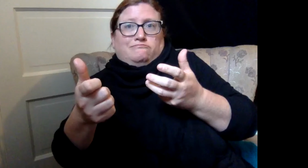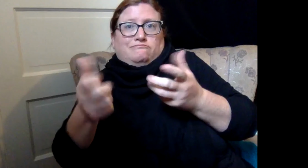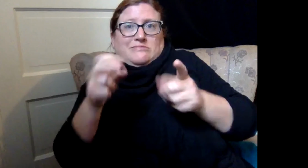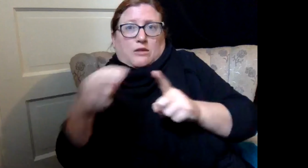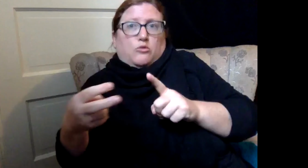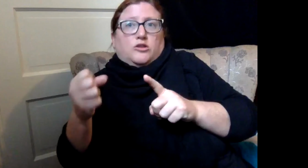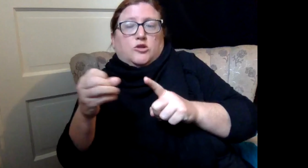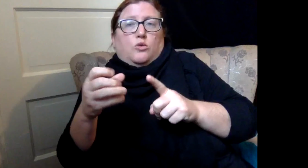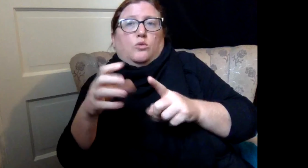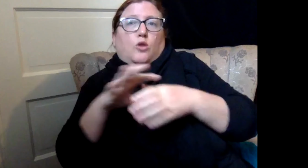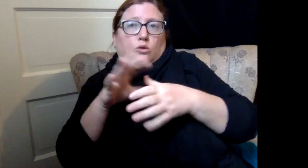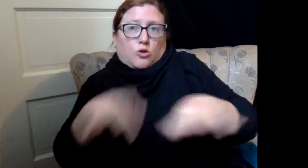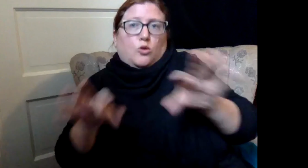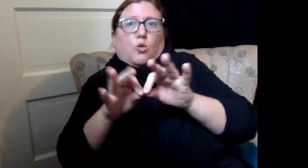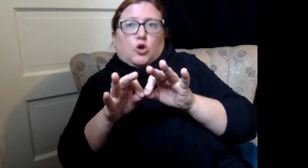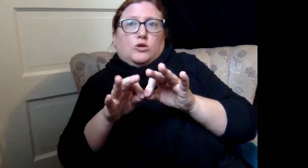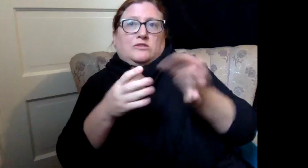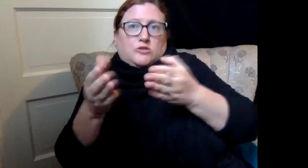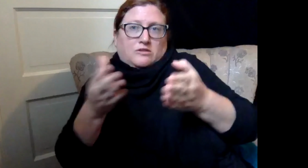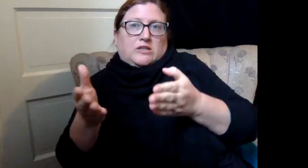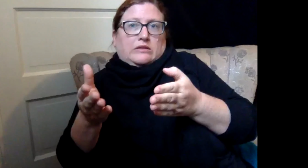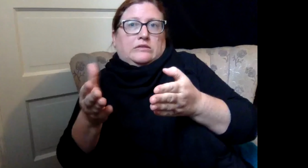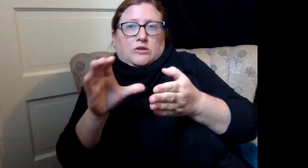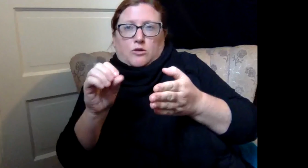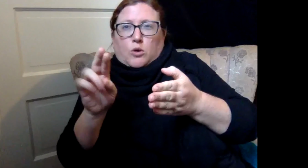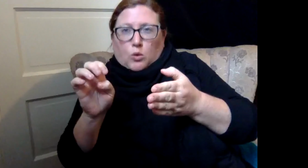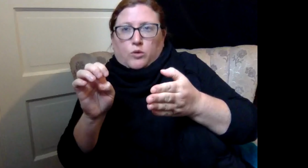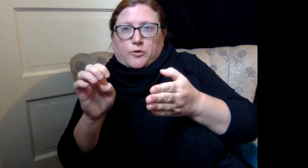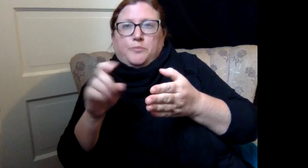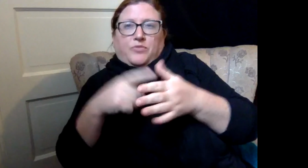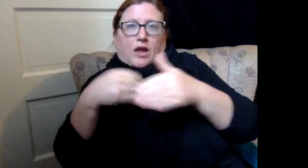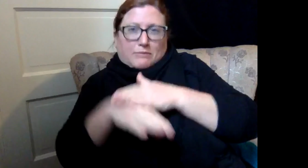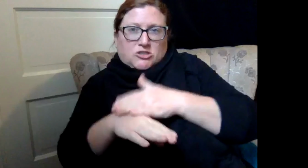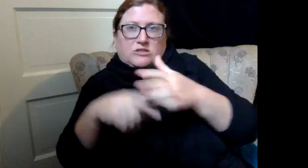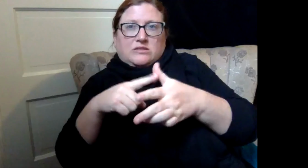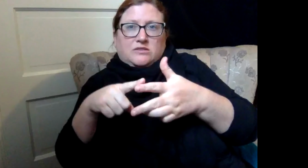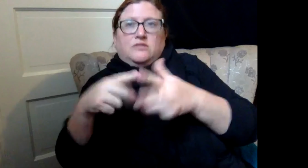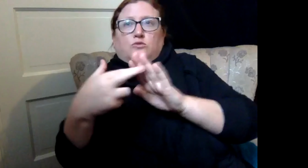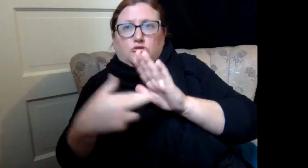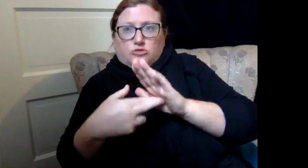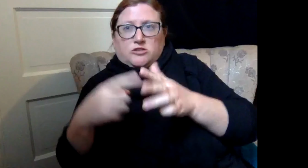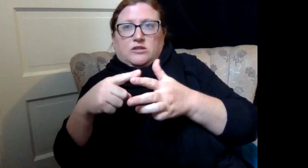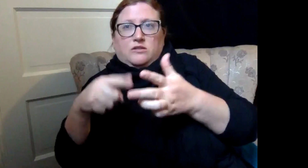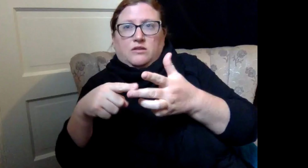offer kind of classes as well as remote at that stant point. Core services are admission,